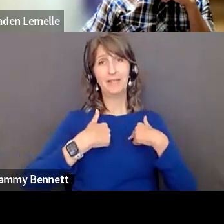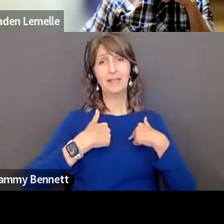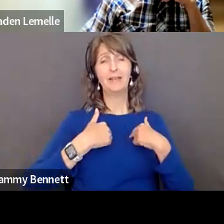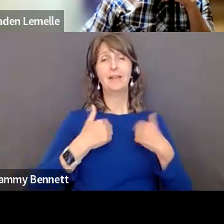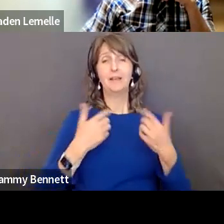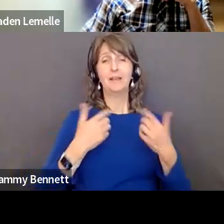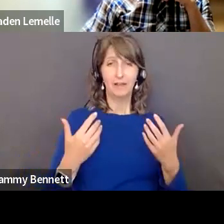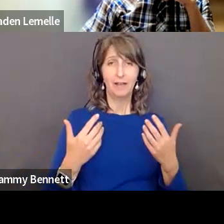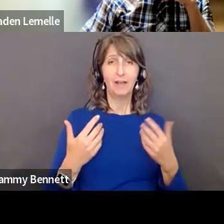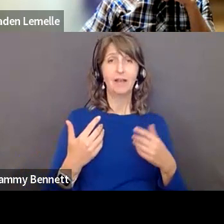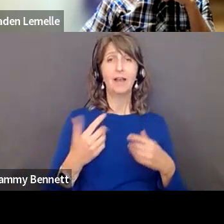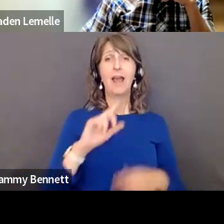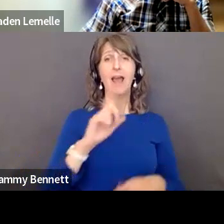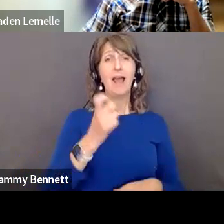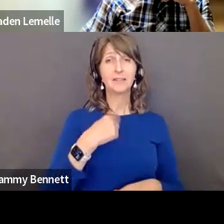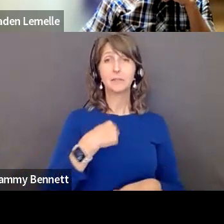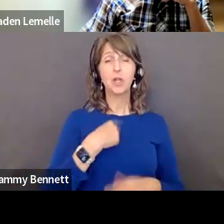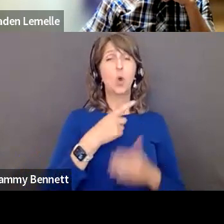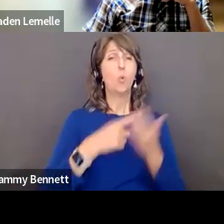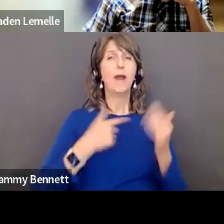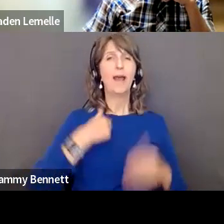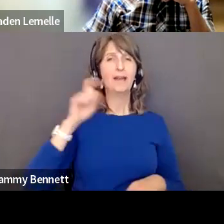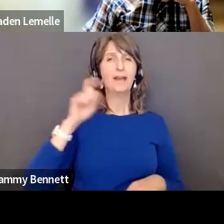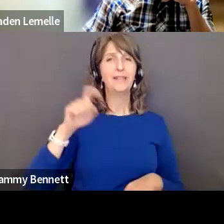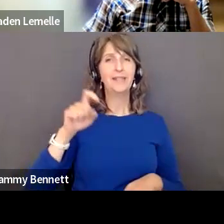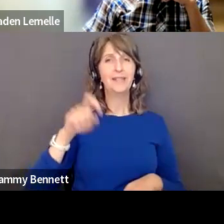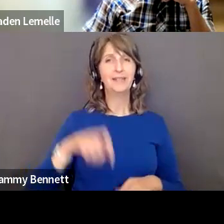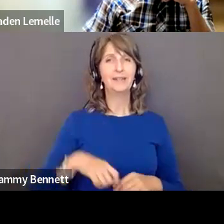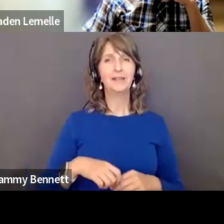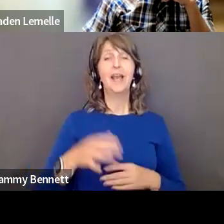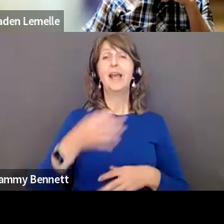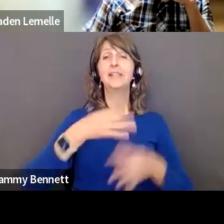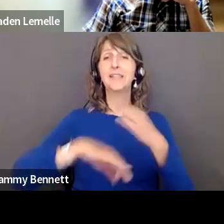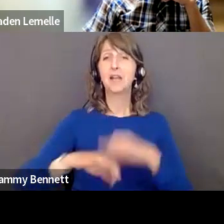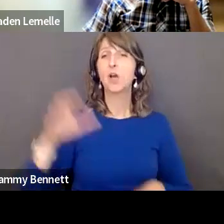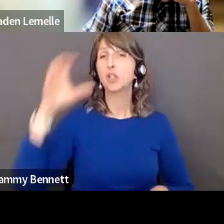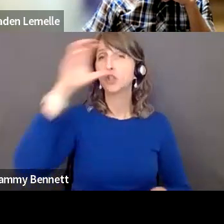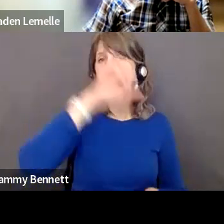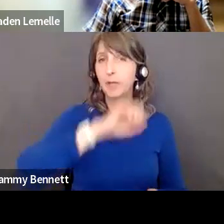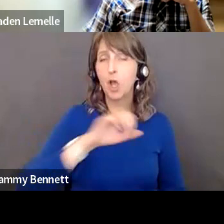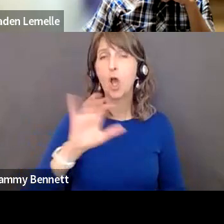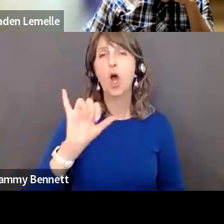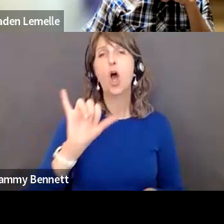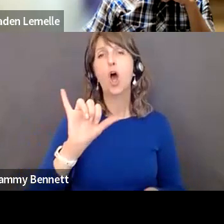And ask me what I needed instead of assuming, oh, she doesn't need this. It's not a big deal.